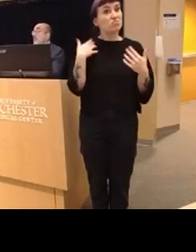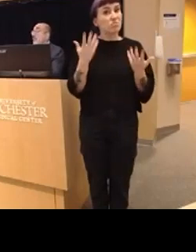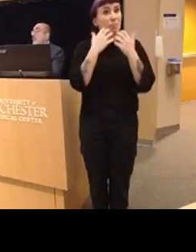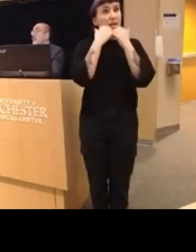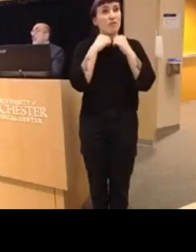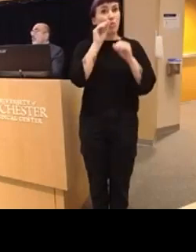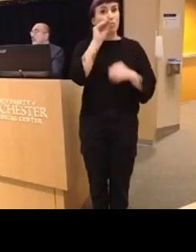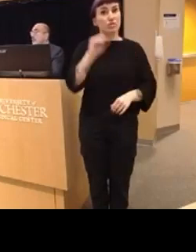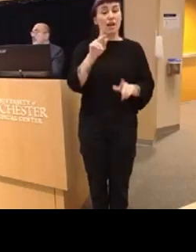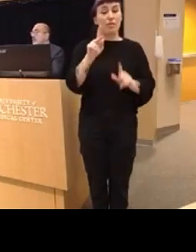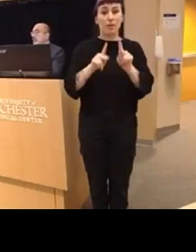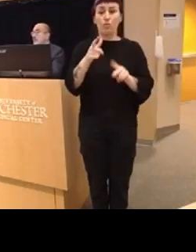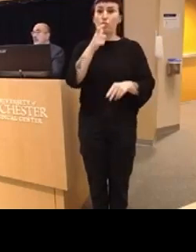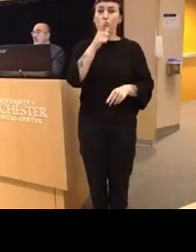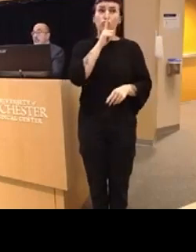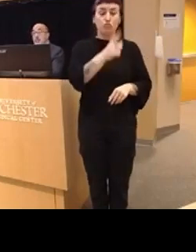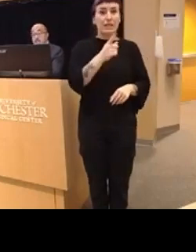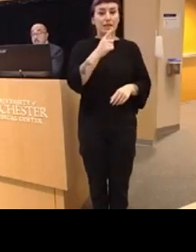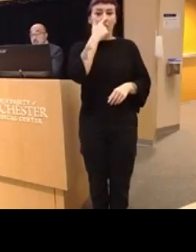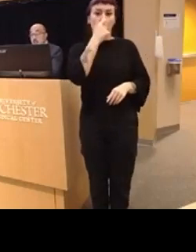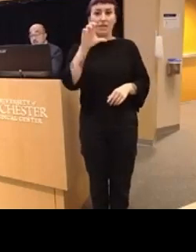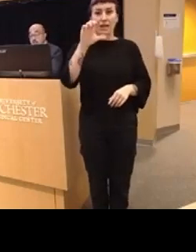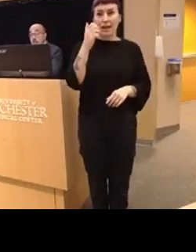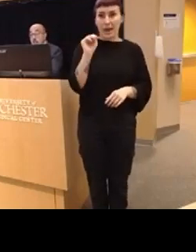people that are really interested in cam primarily and that's actually one of the questions on our